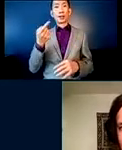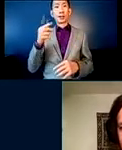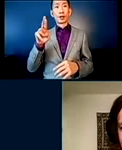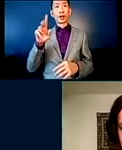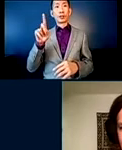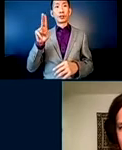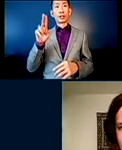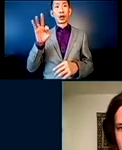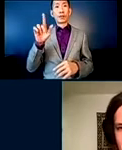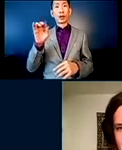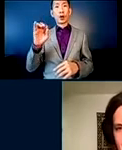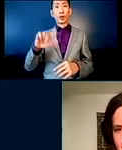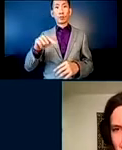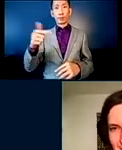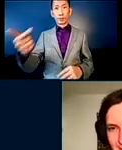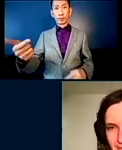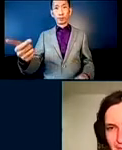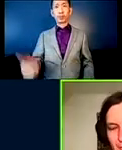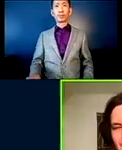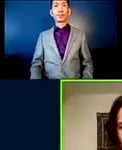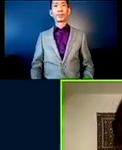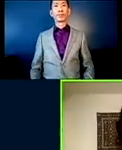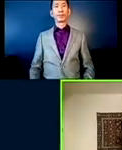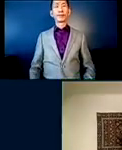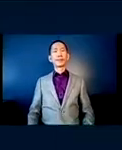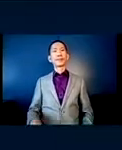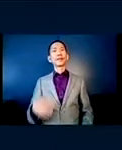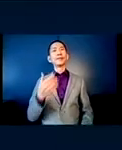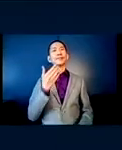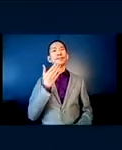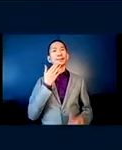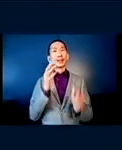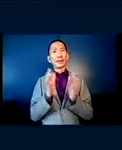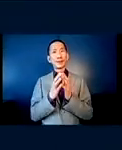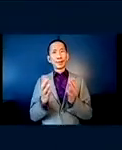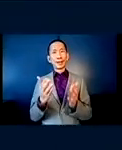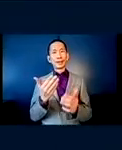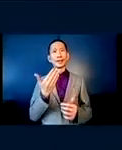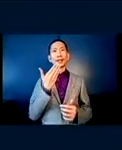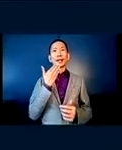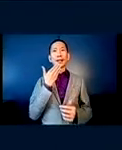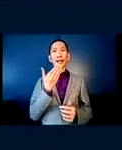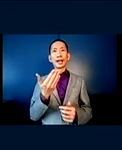AND I'LL TURN IT OVER TO YOU. THANK YOU VERY MUCH.